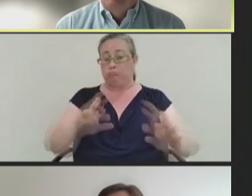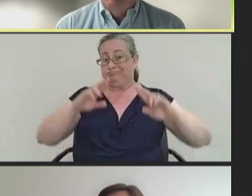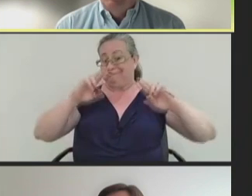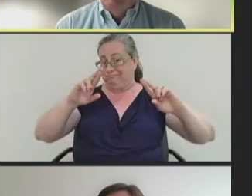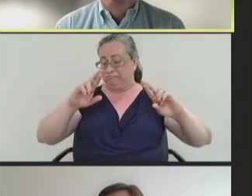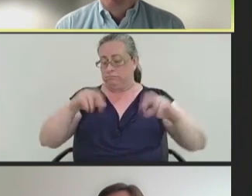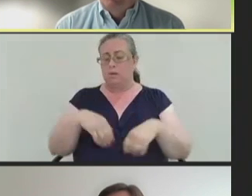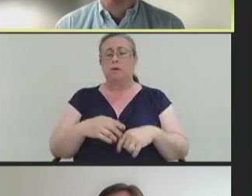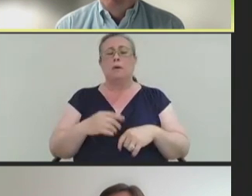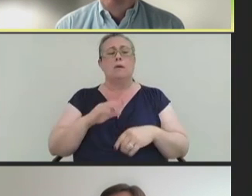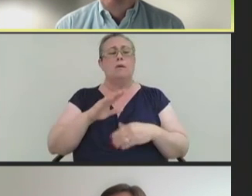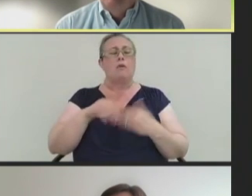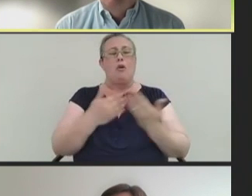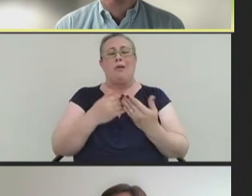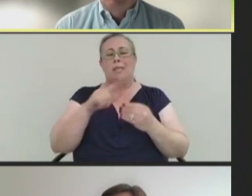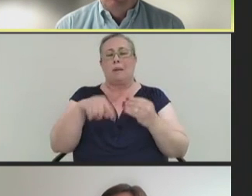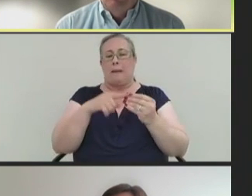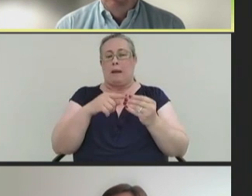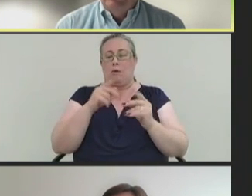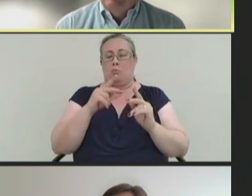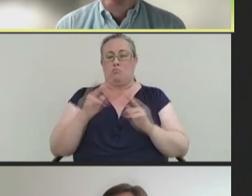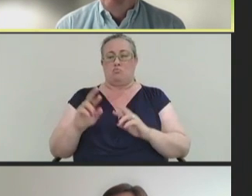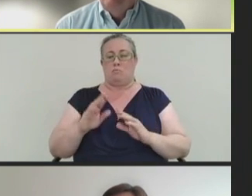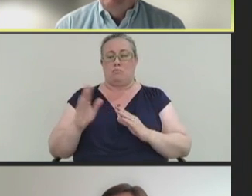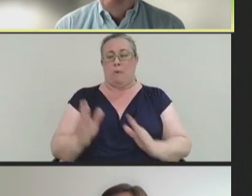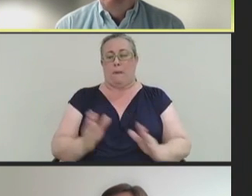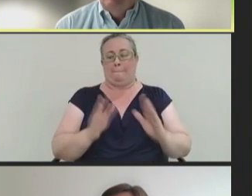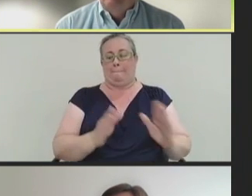it's all about the preparation. And it's hard to make any guarantee. But I think